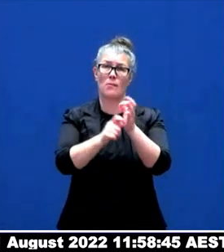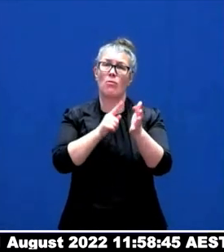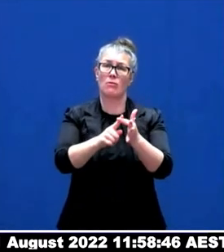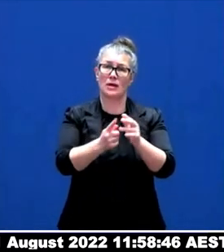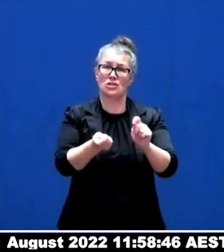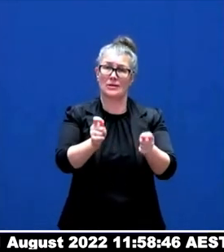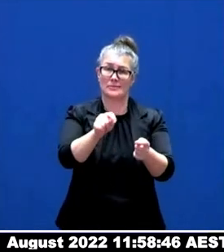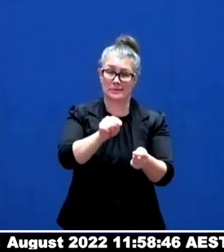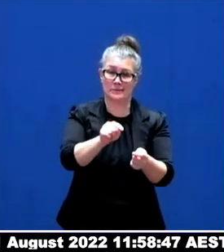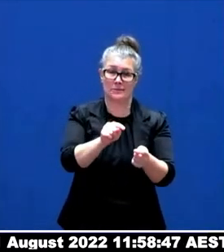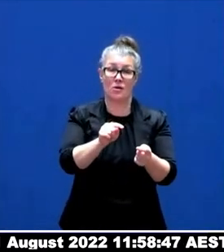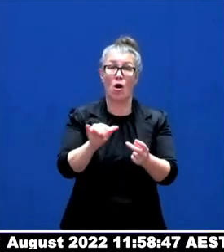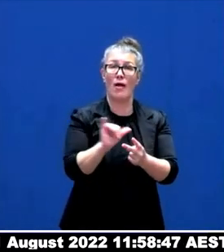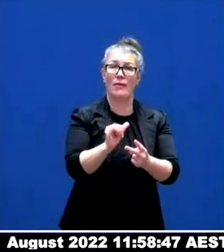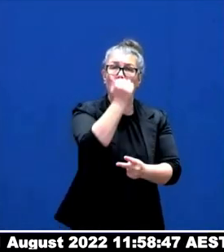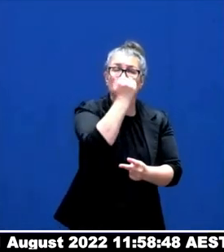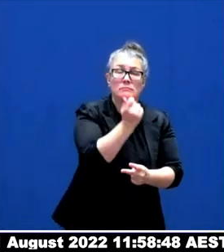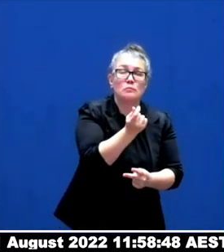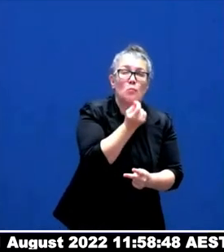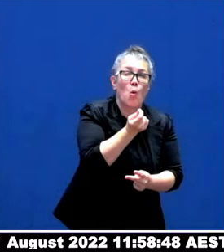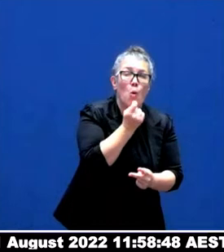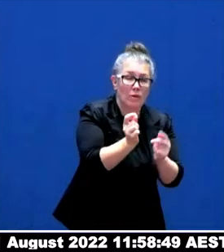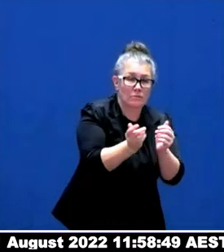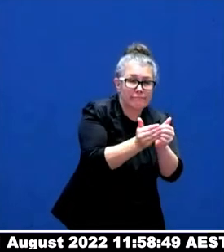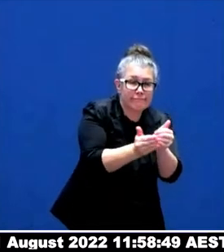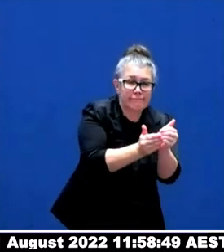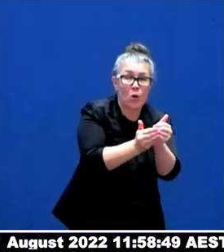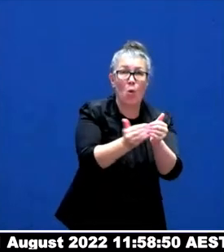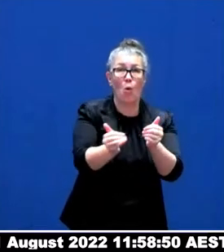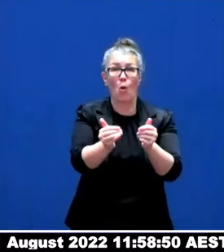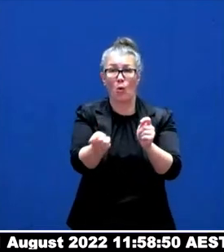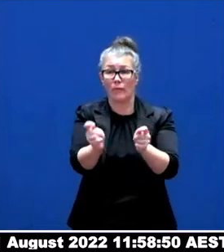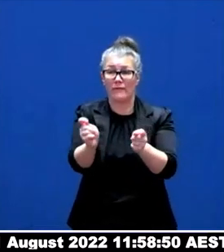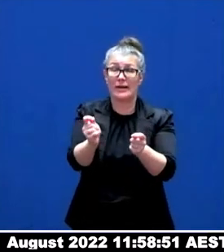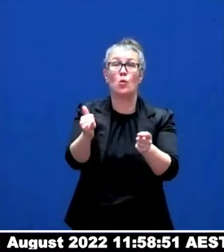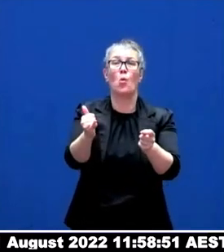either a minor reasonable adjustment or modification or a major modification.